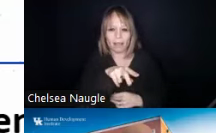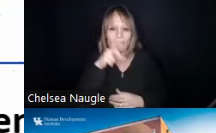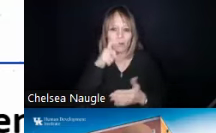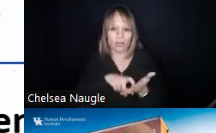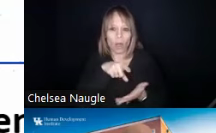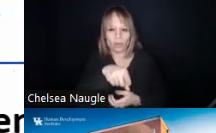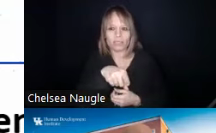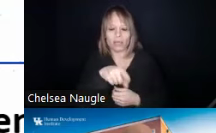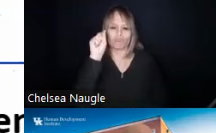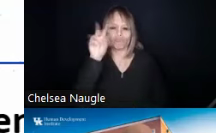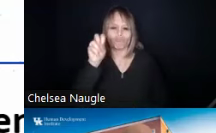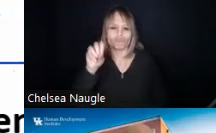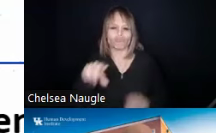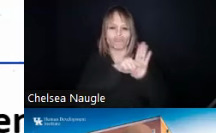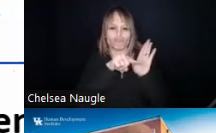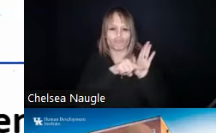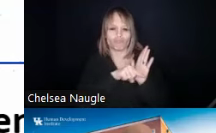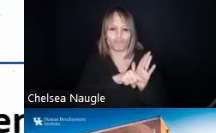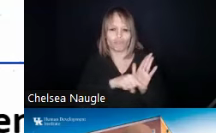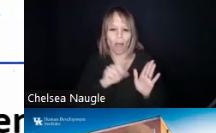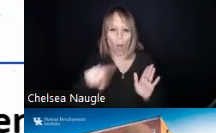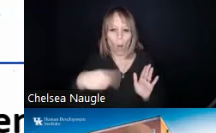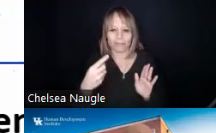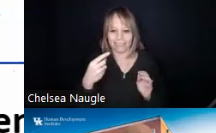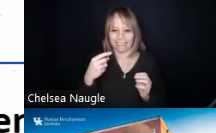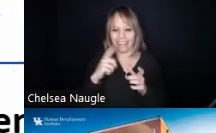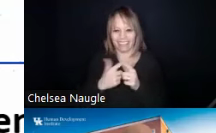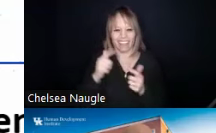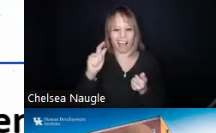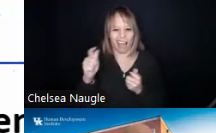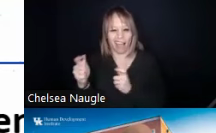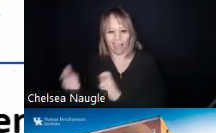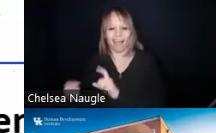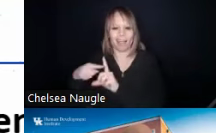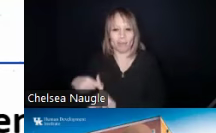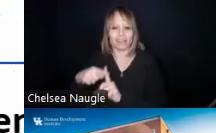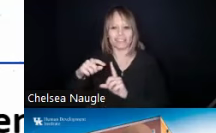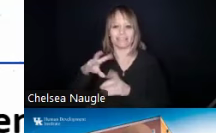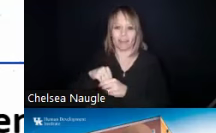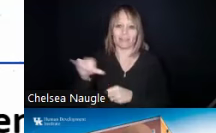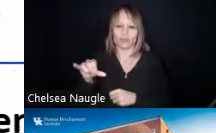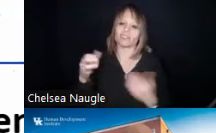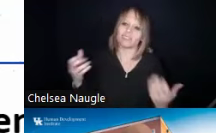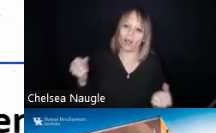things. And so part of this is what we've all learned in life, whether we like to do it or not, you know, in giving feedback to another person, we've